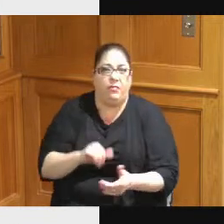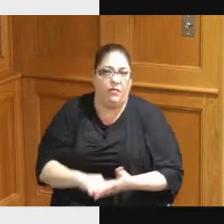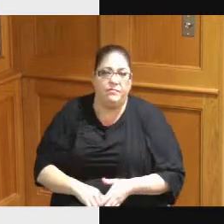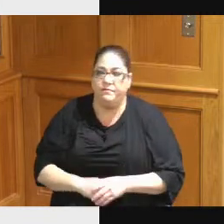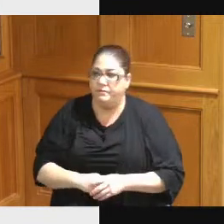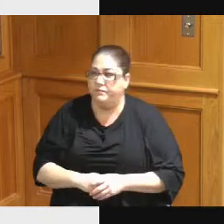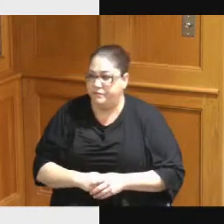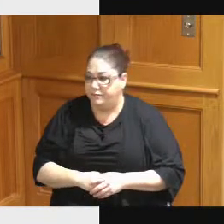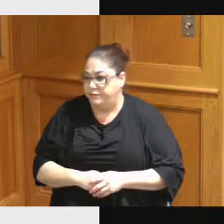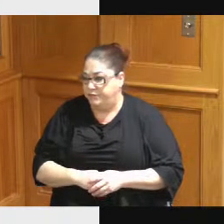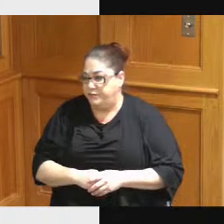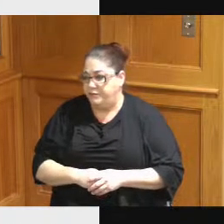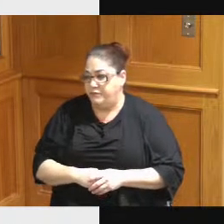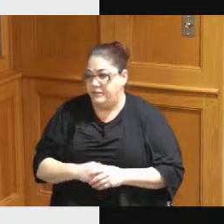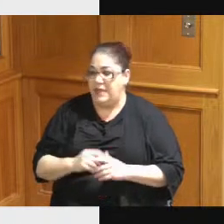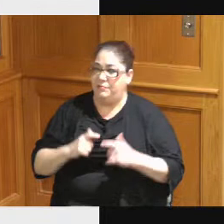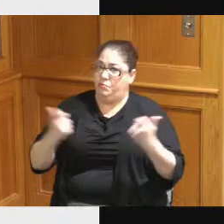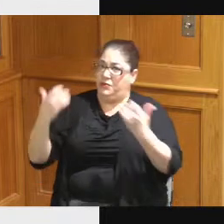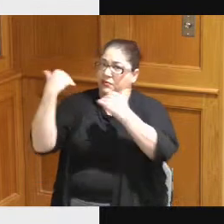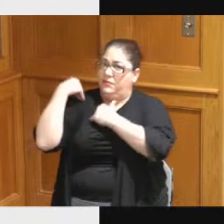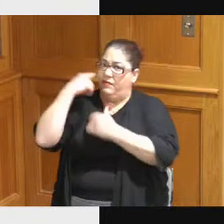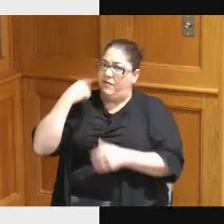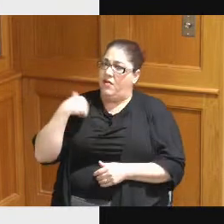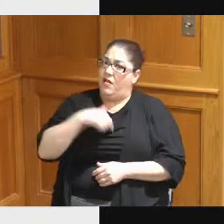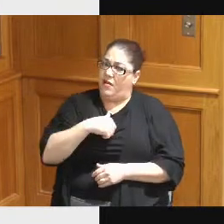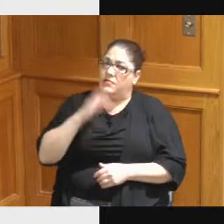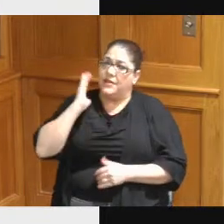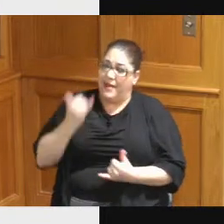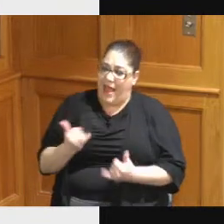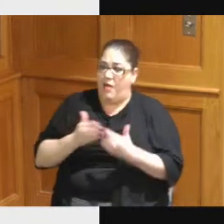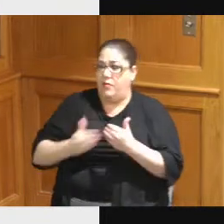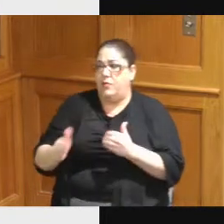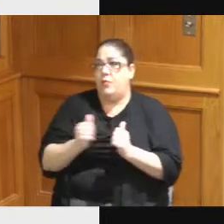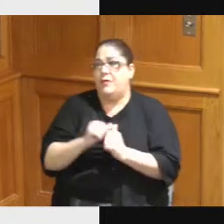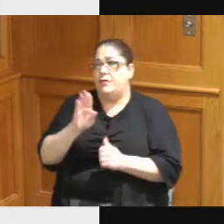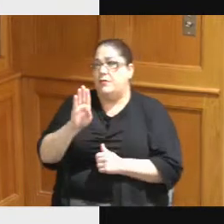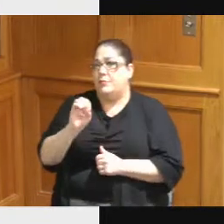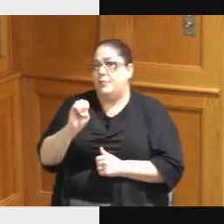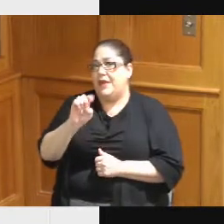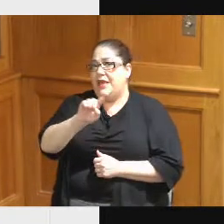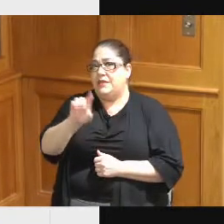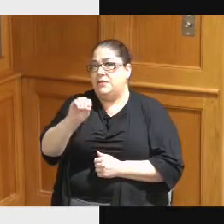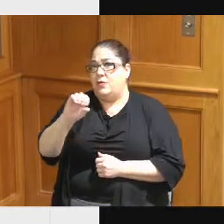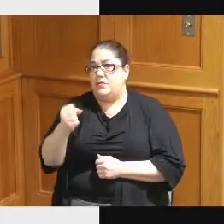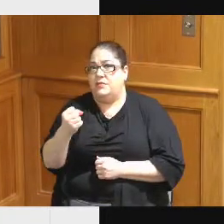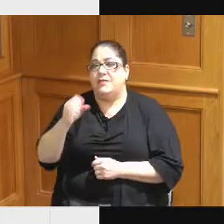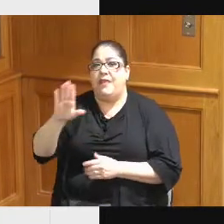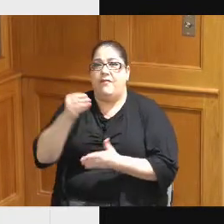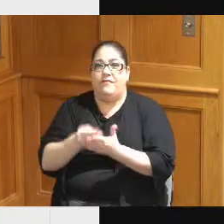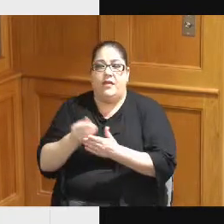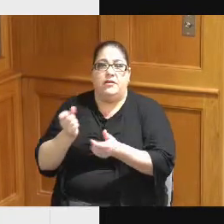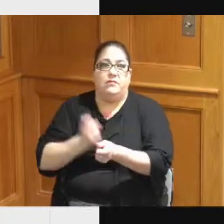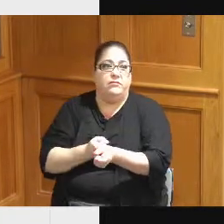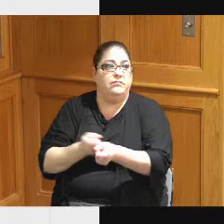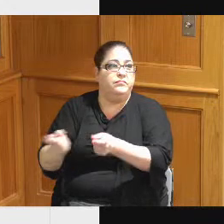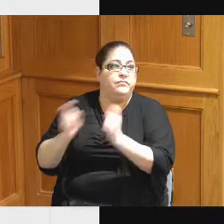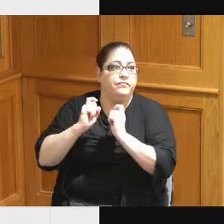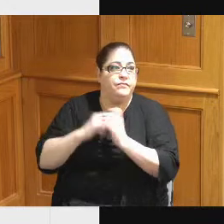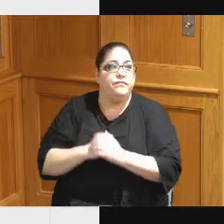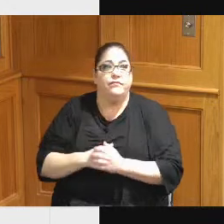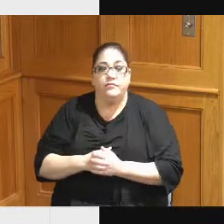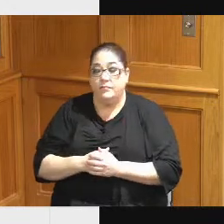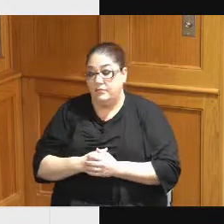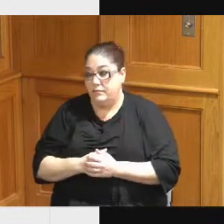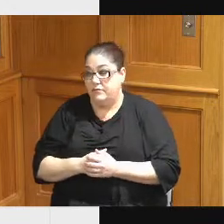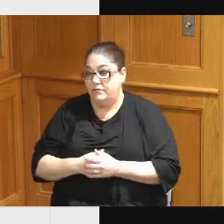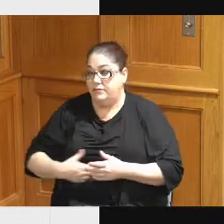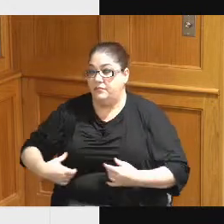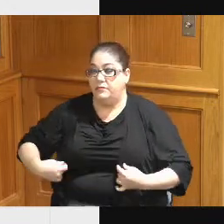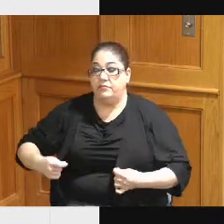we do and what we will do with that Bezos funding to give you a little breakdown of the the dollars